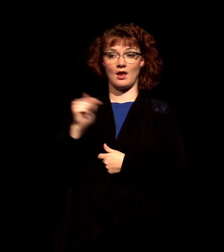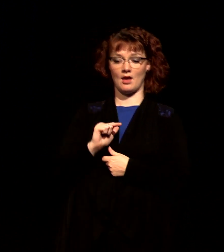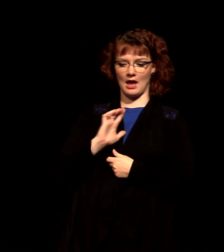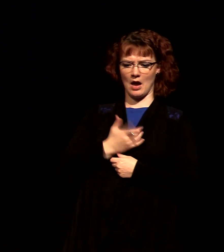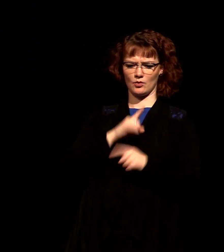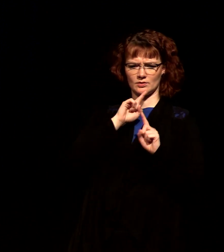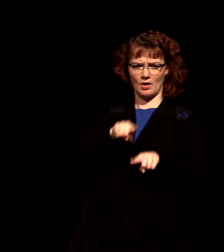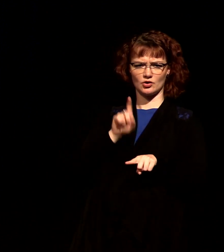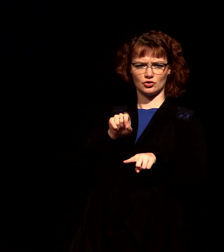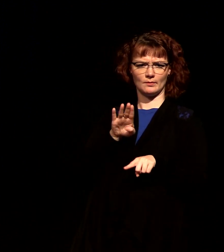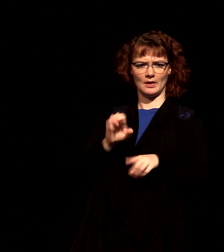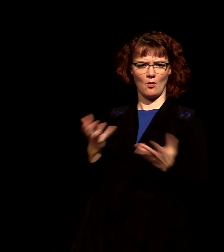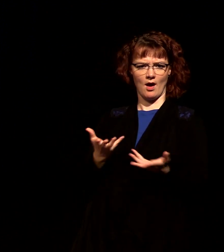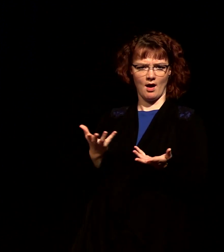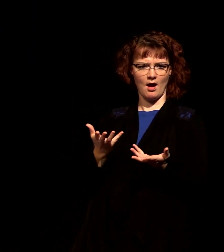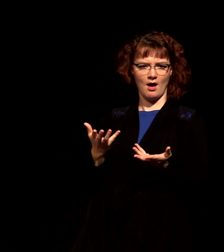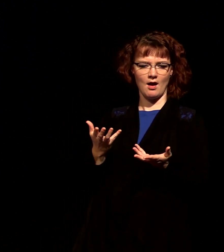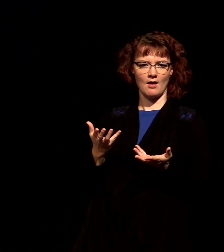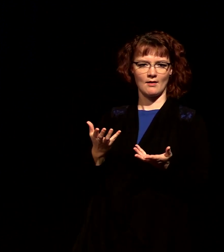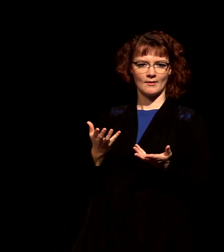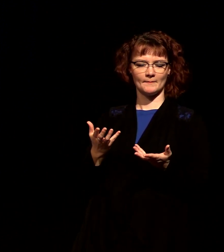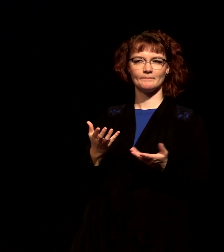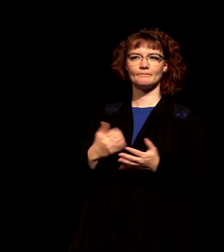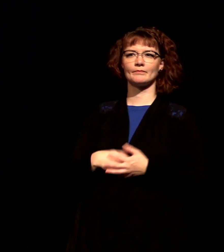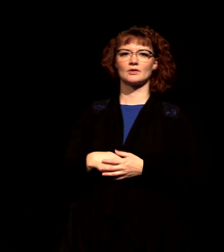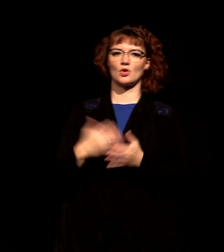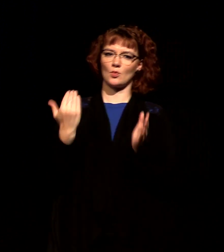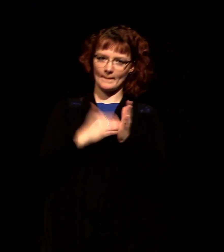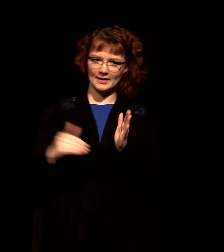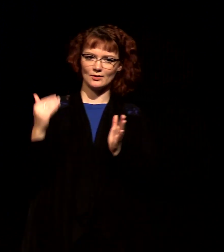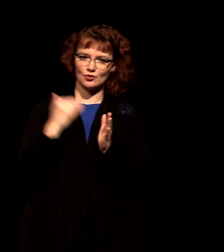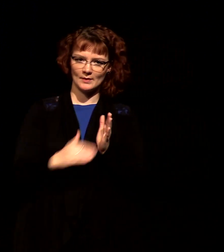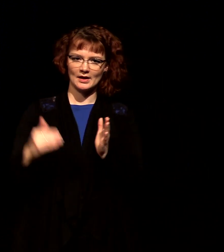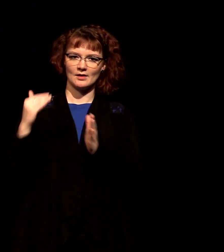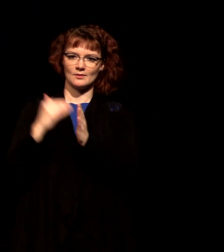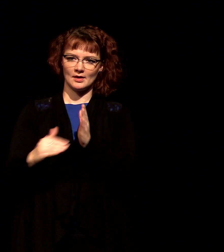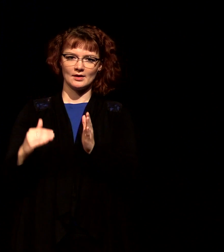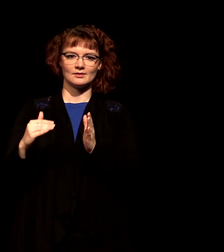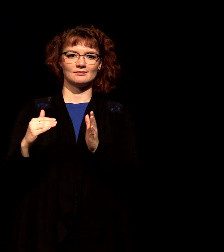the enthronement Psalms we have heard today and so as I wrap up